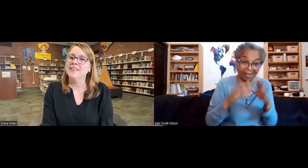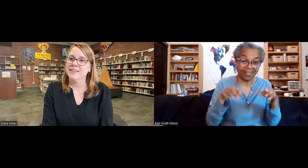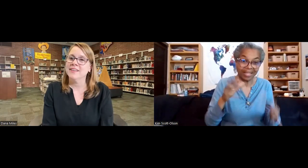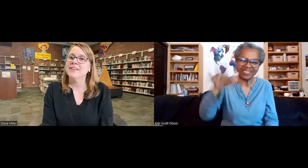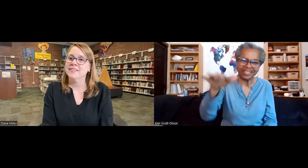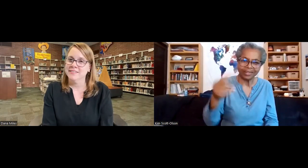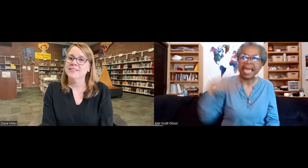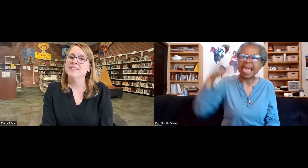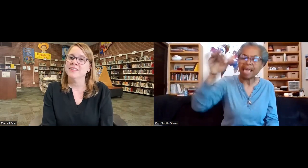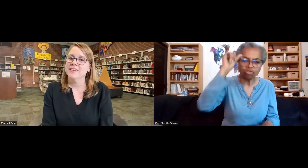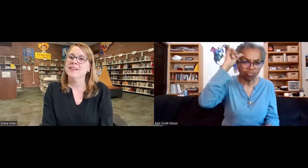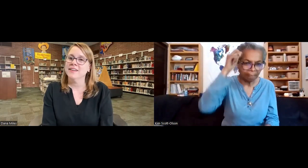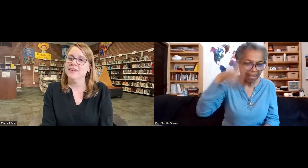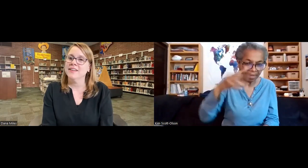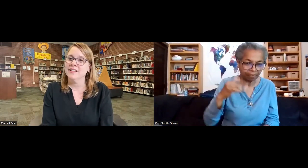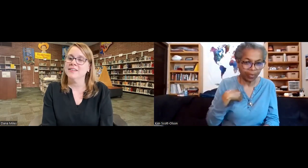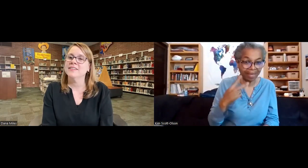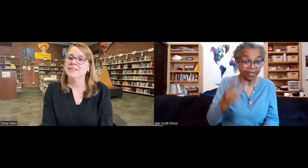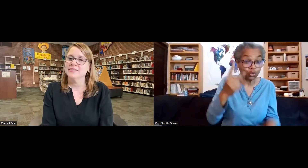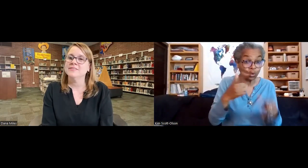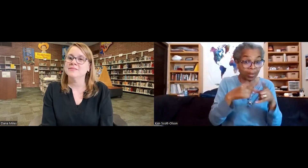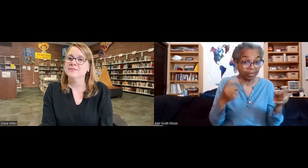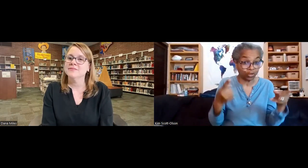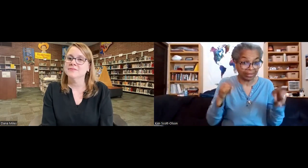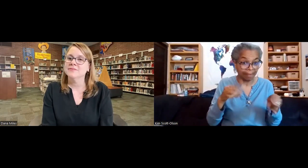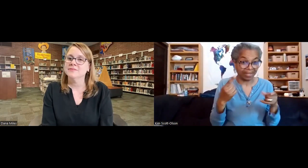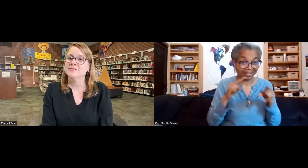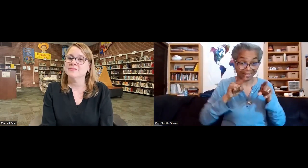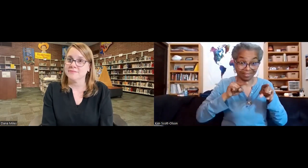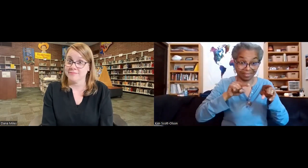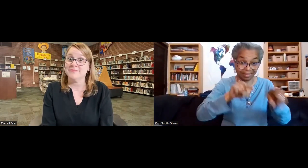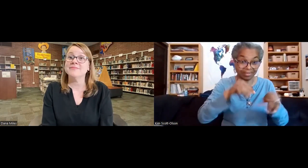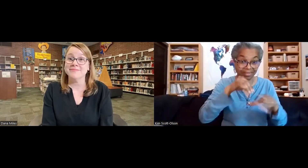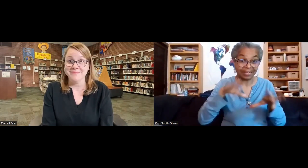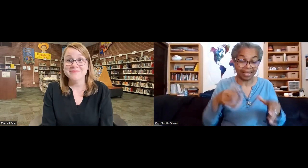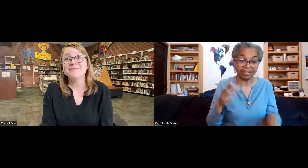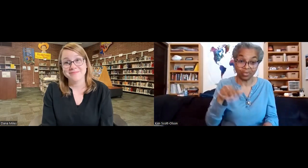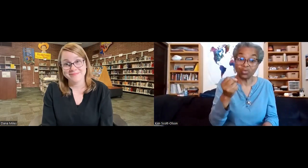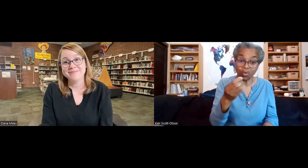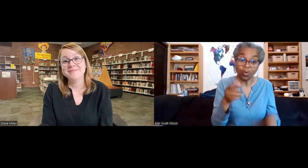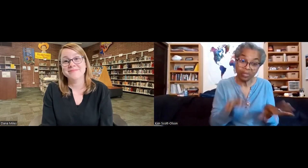in the beginning of class, to remind everyone that there are two languages happening simultaneously.